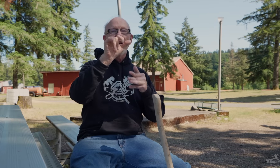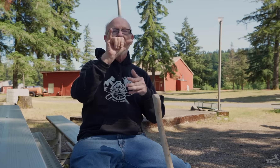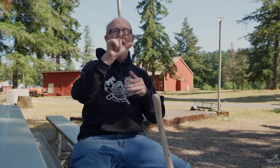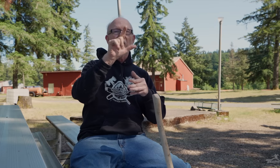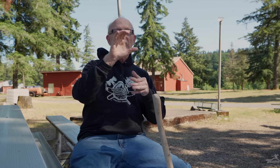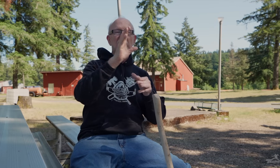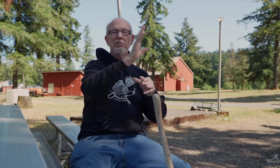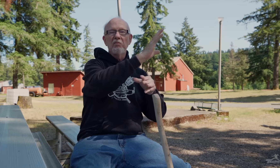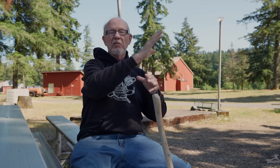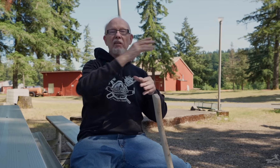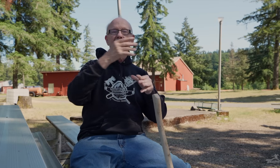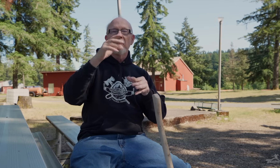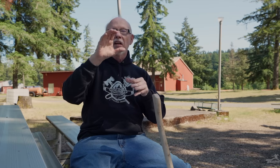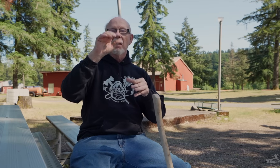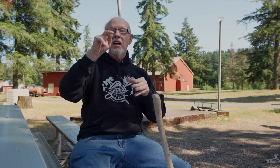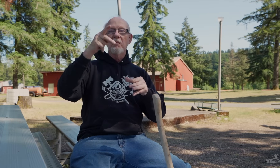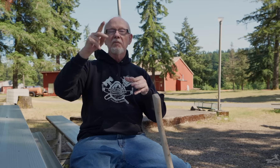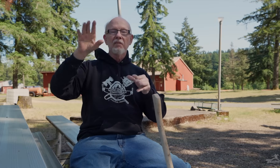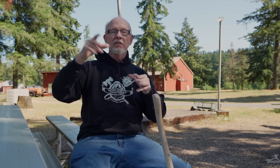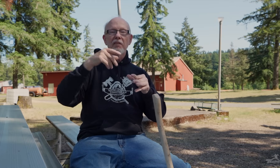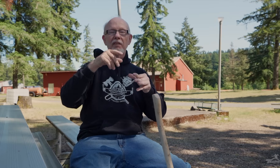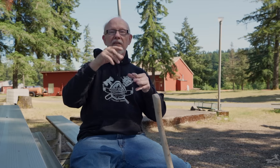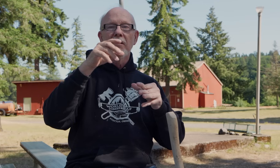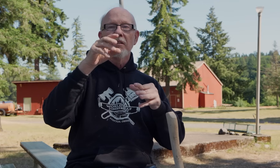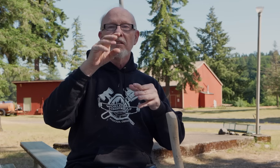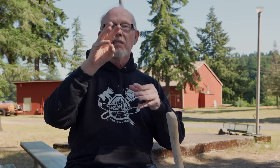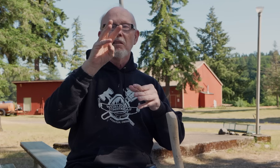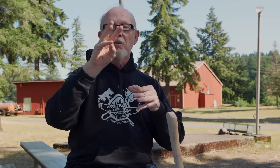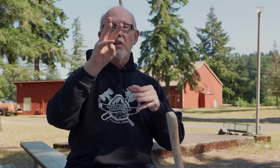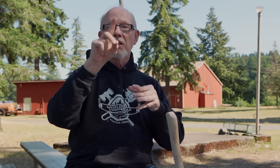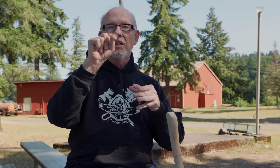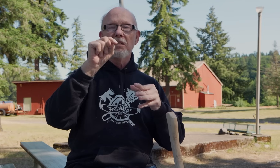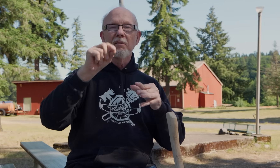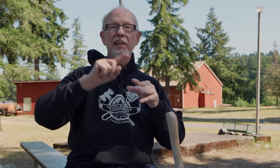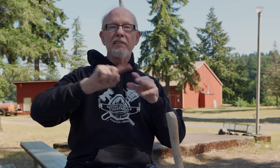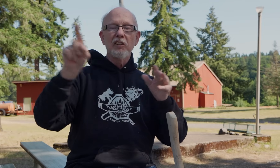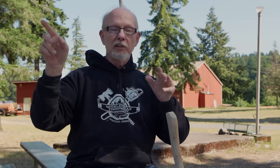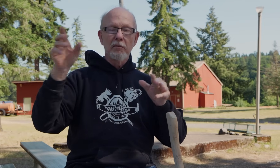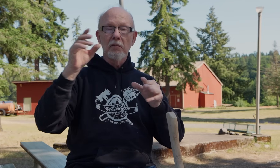excluding YLC. WDT is different.